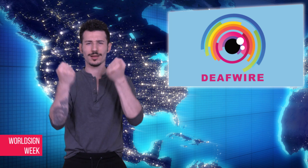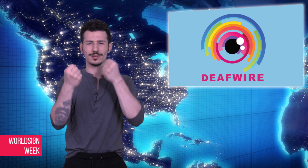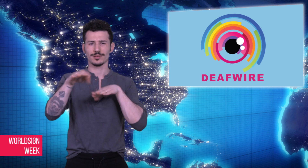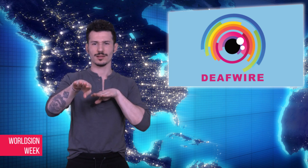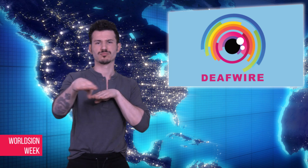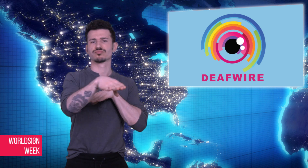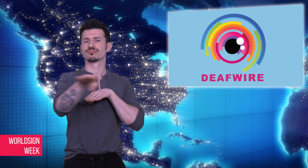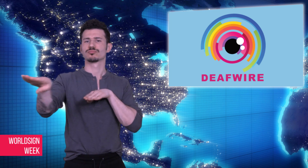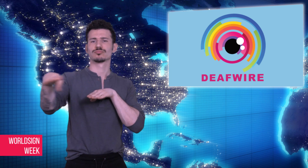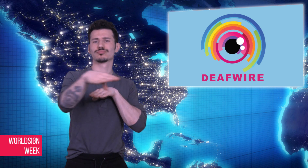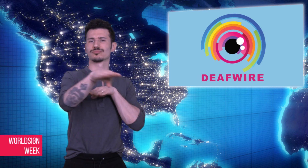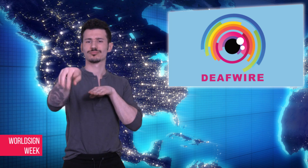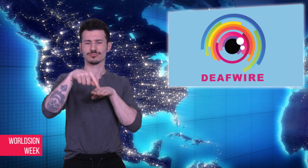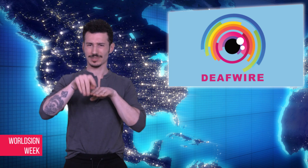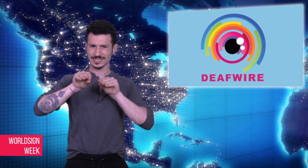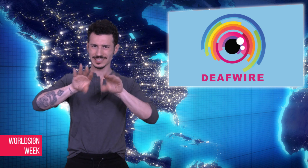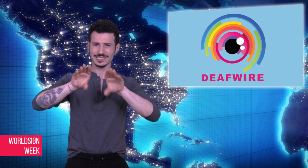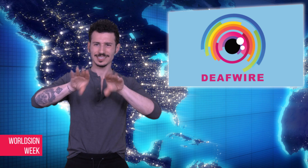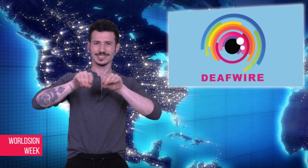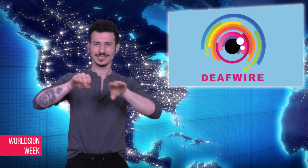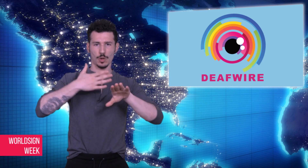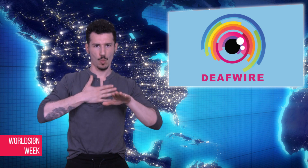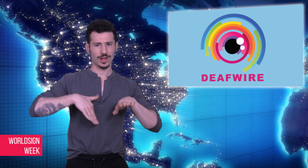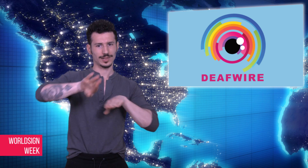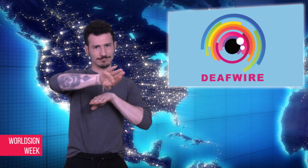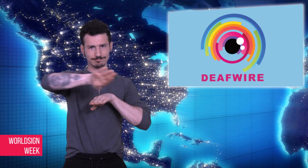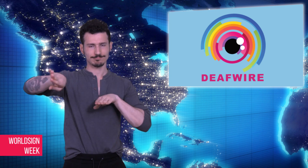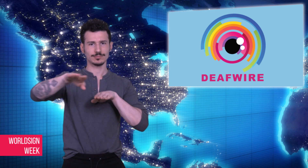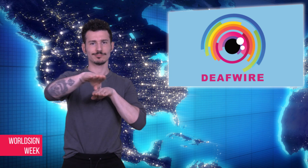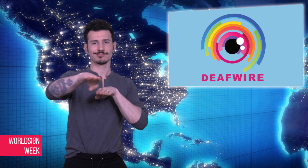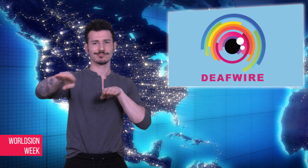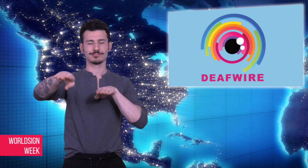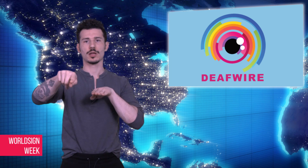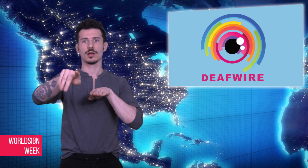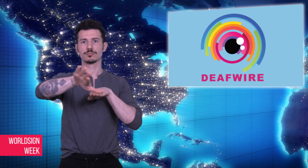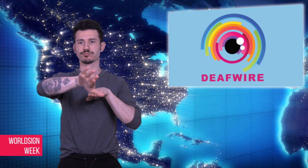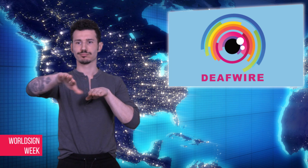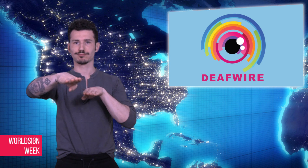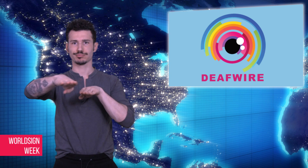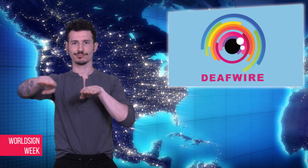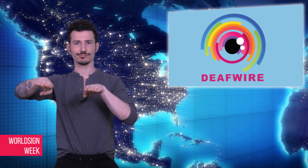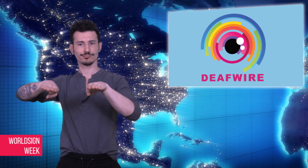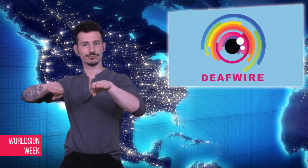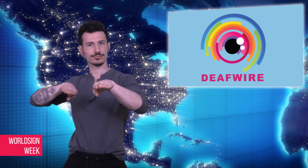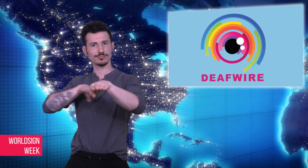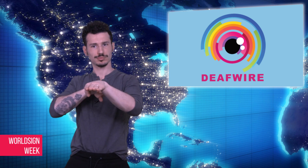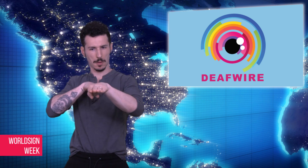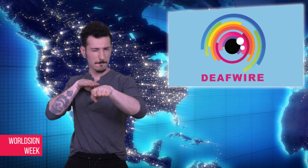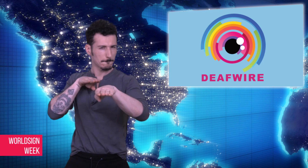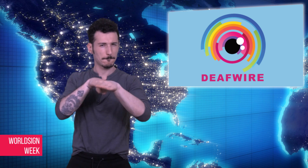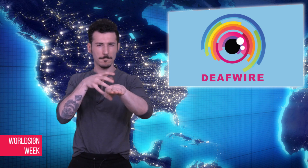move into the inside lane. The black car then slowed down, changed lanes